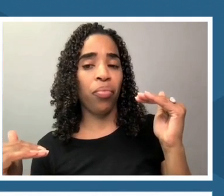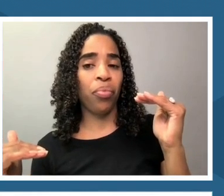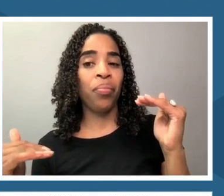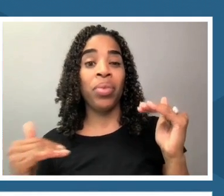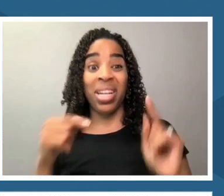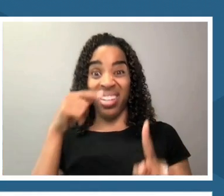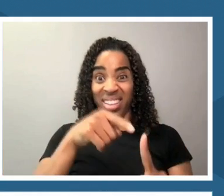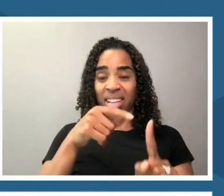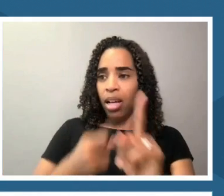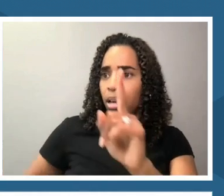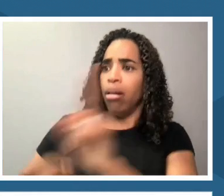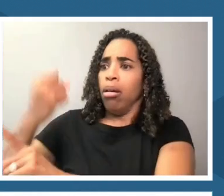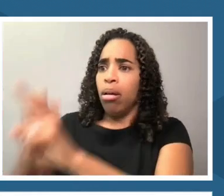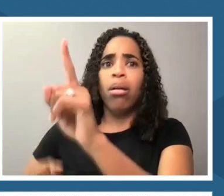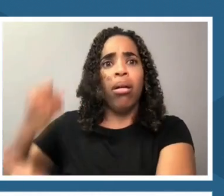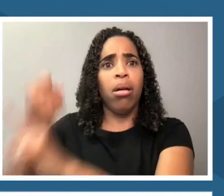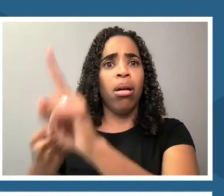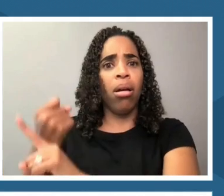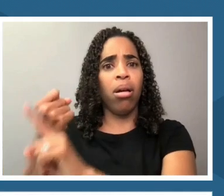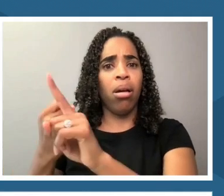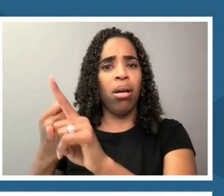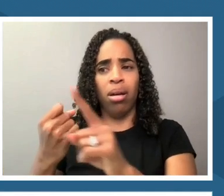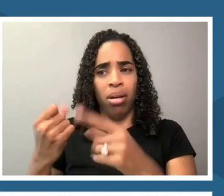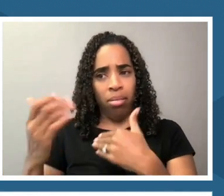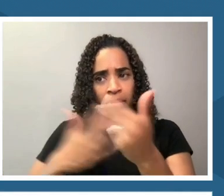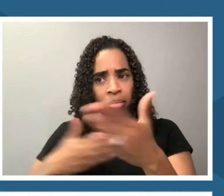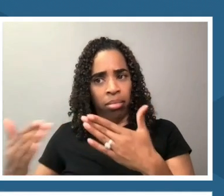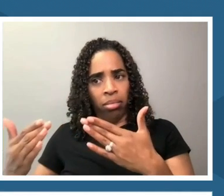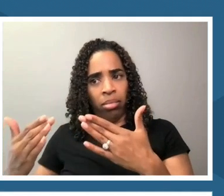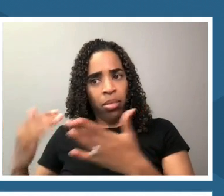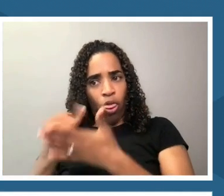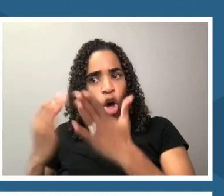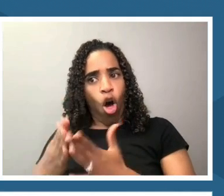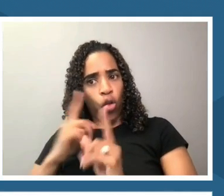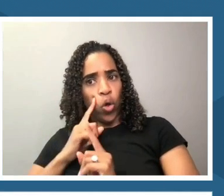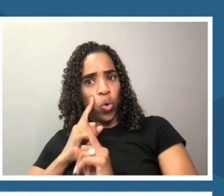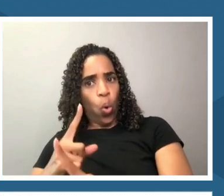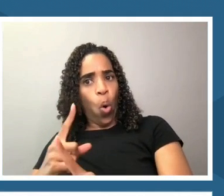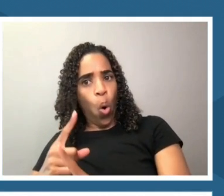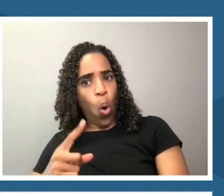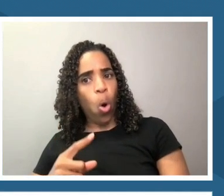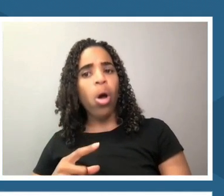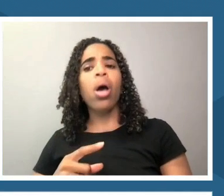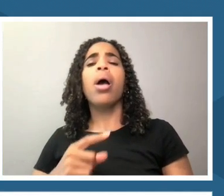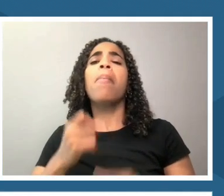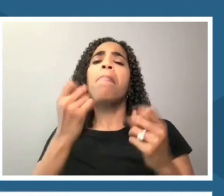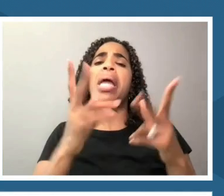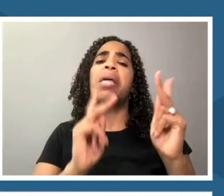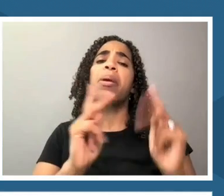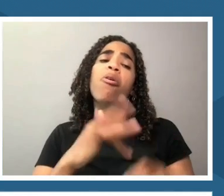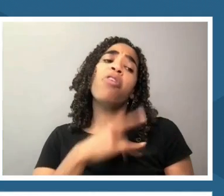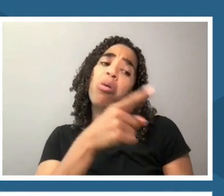again regardless of what heart or the author's intention was ends up being